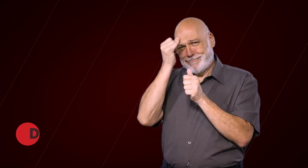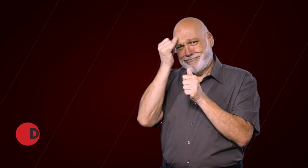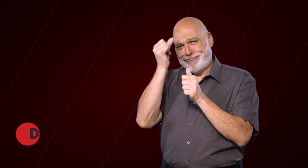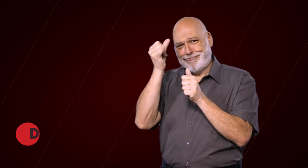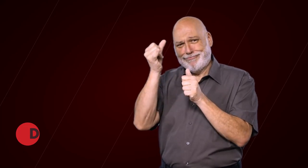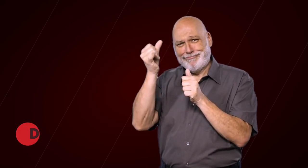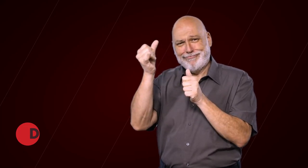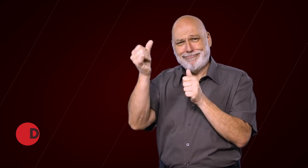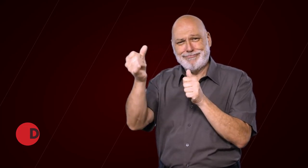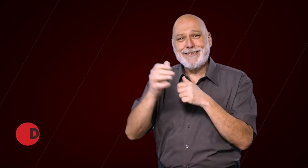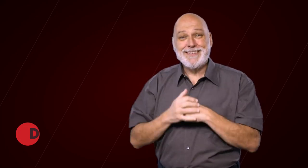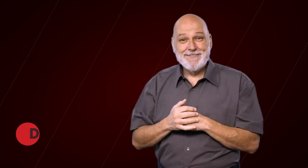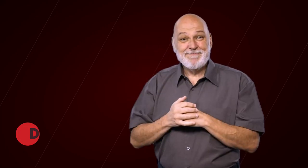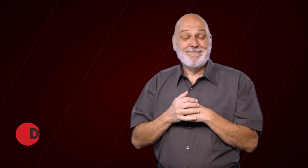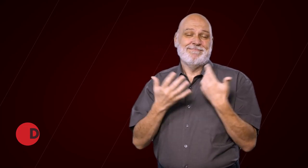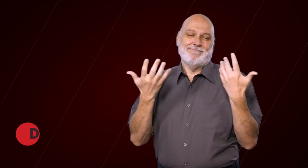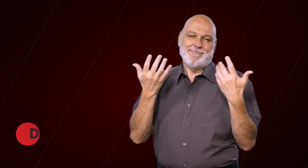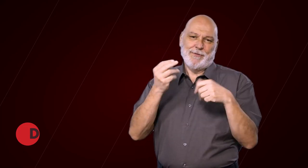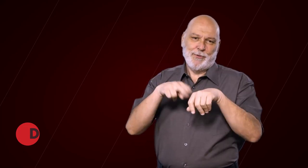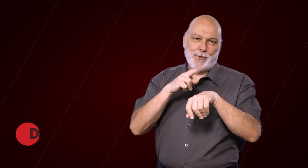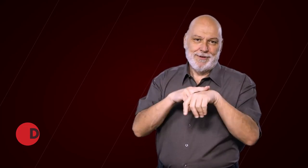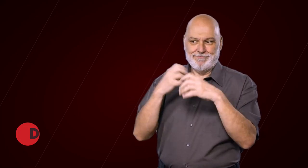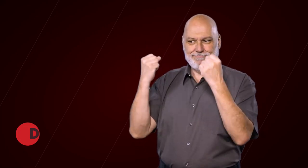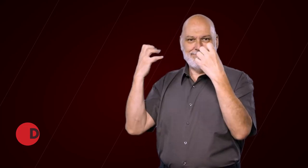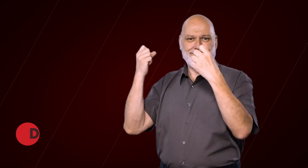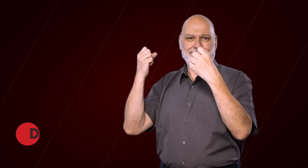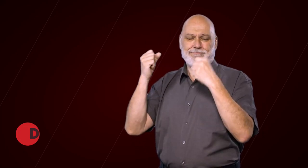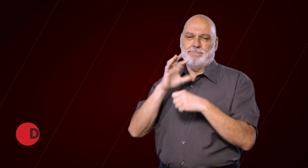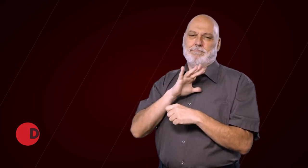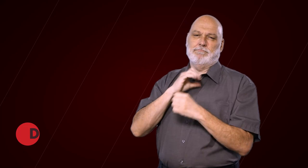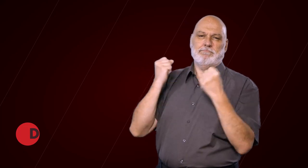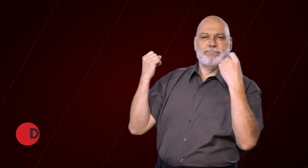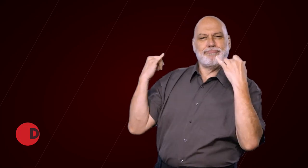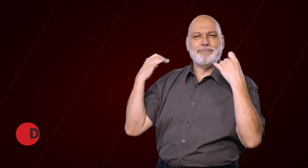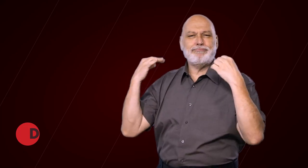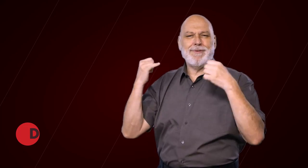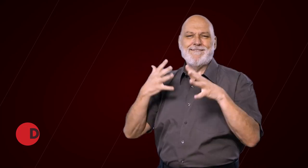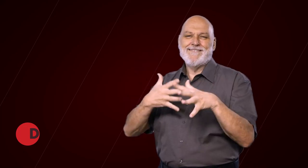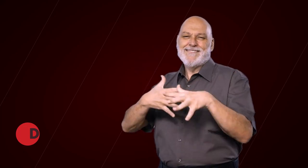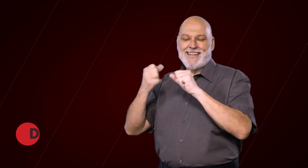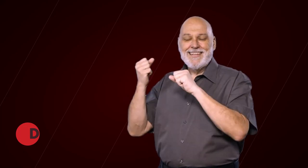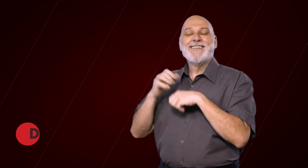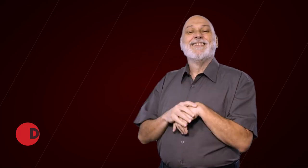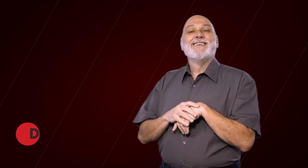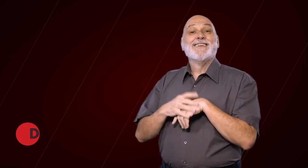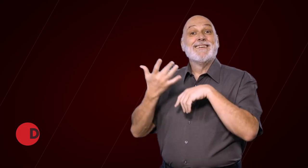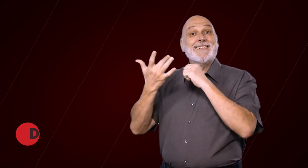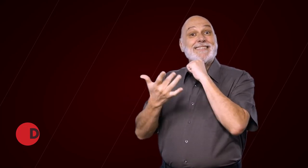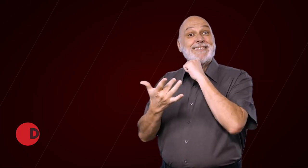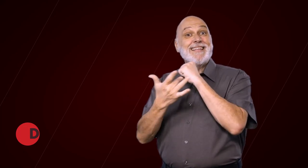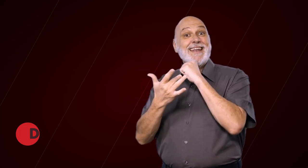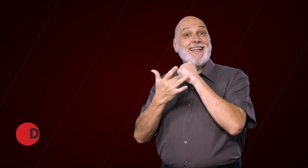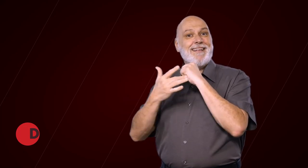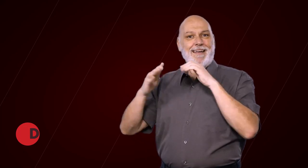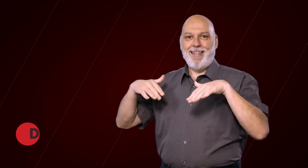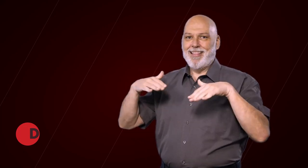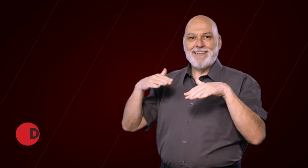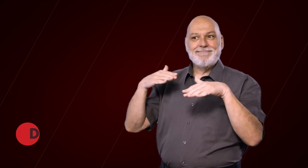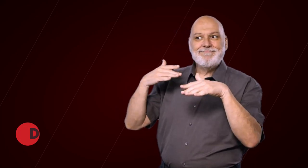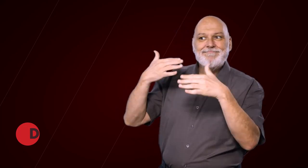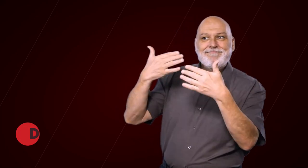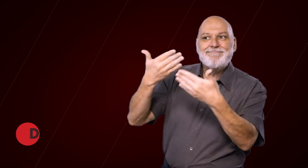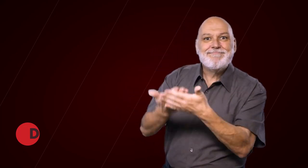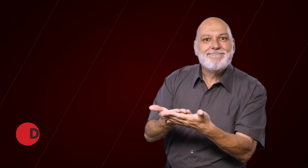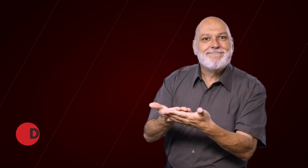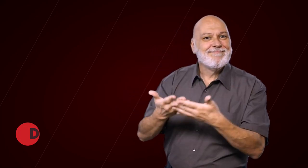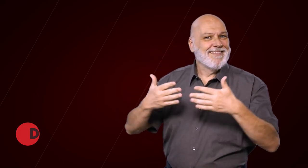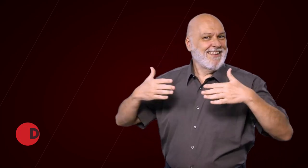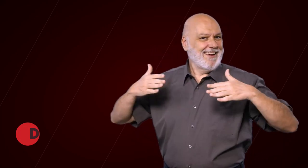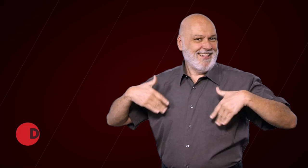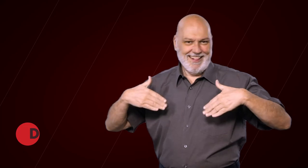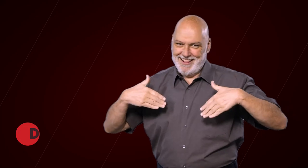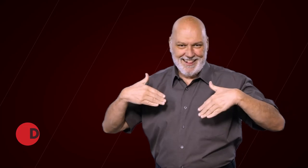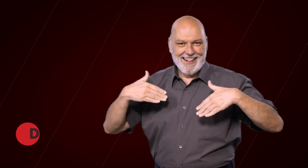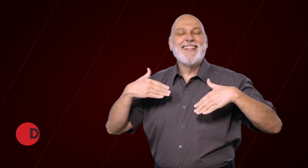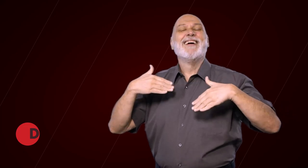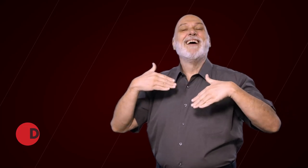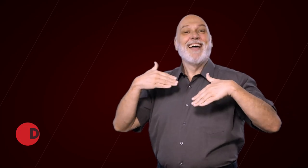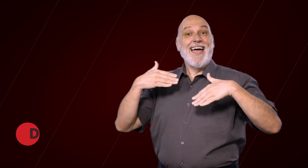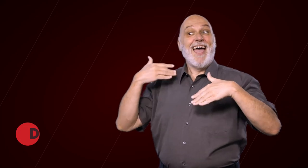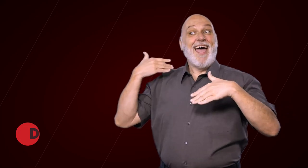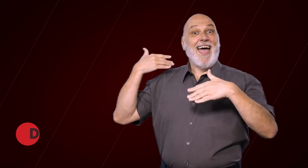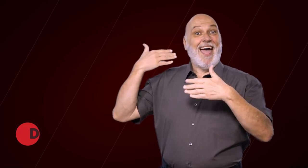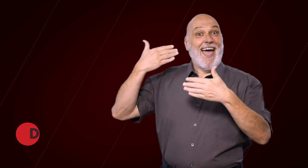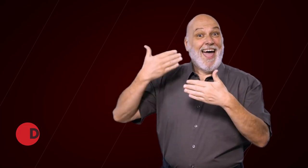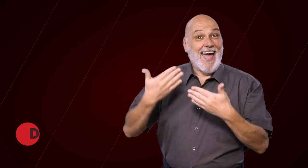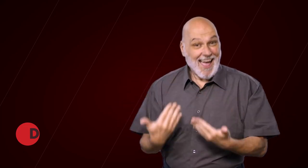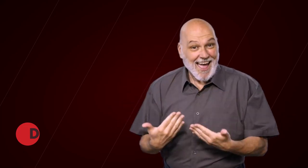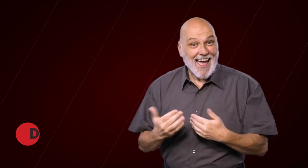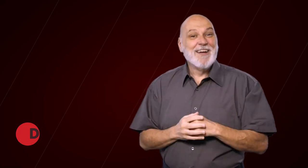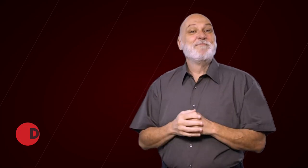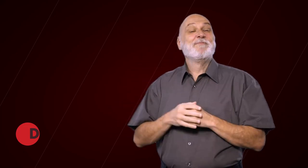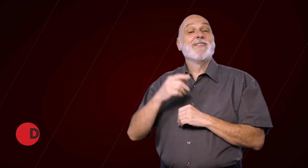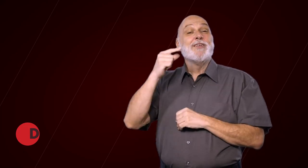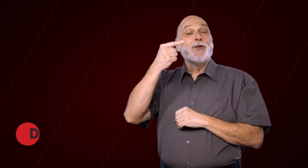Ideally the fastest method is to use ASL but technology is not yet there.